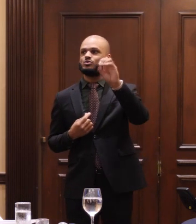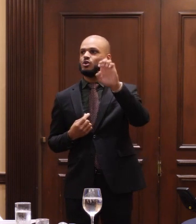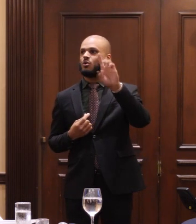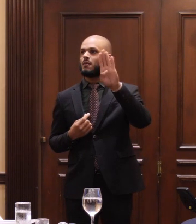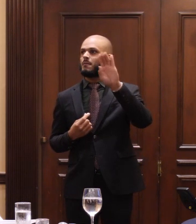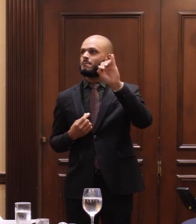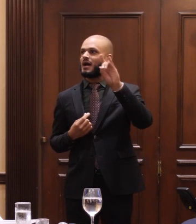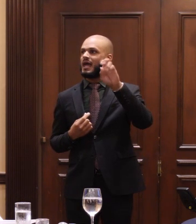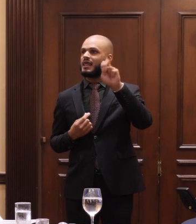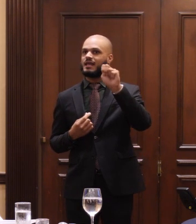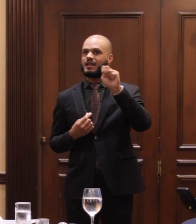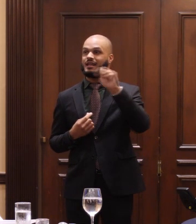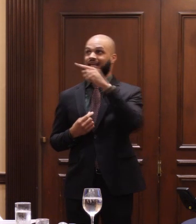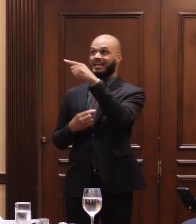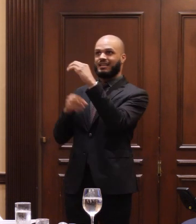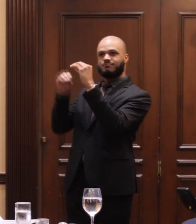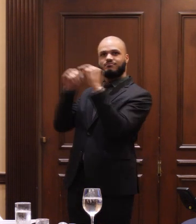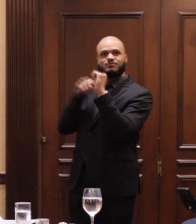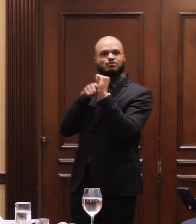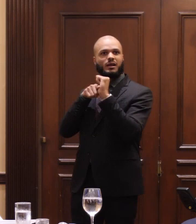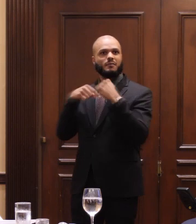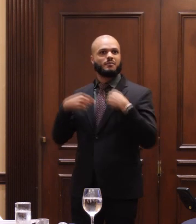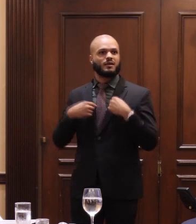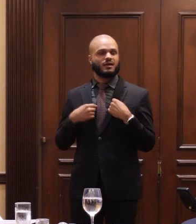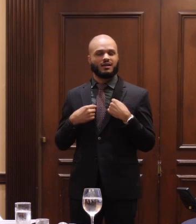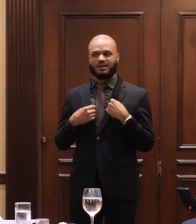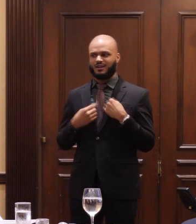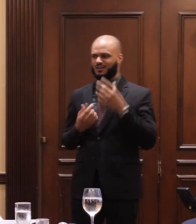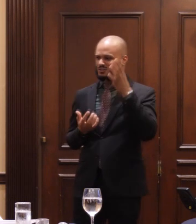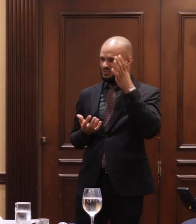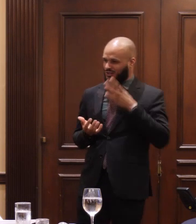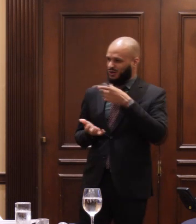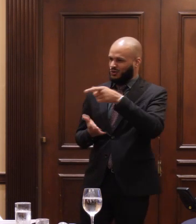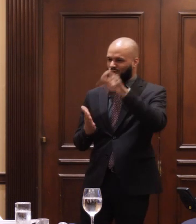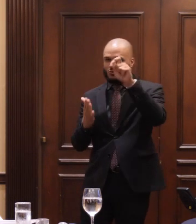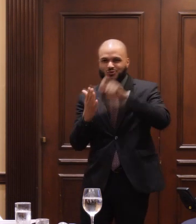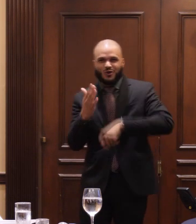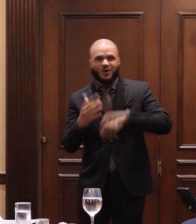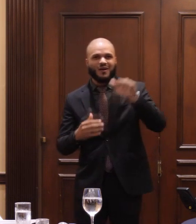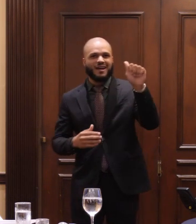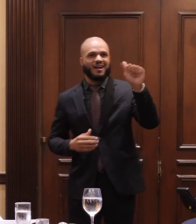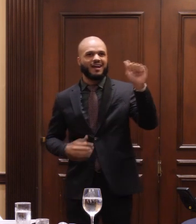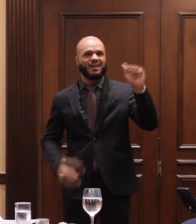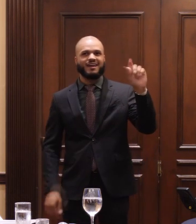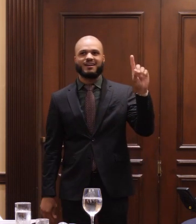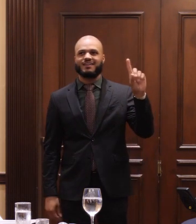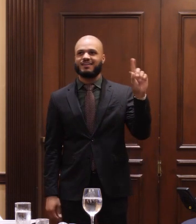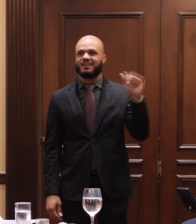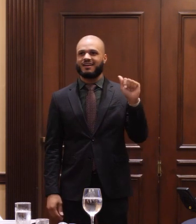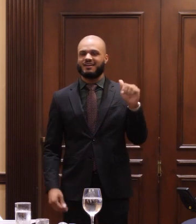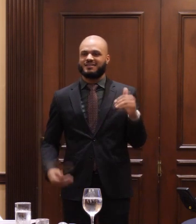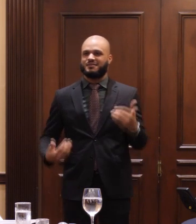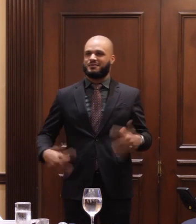he trained me in this. Sir you wrote The Americans with Disabilities Act. That's a big frigging deal!